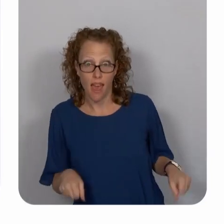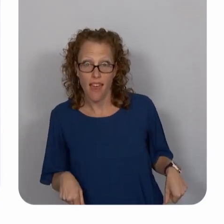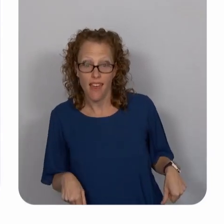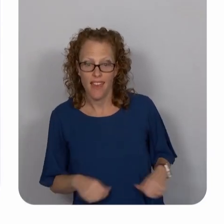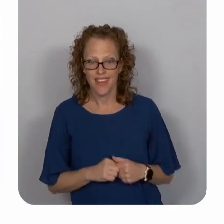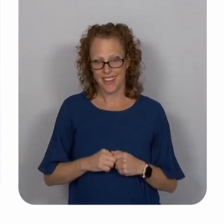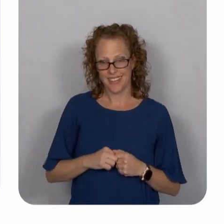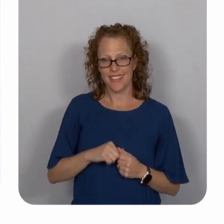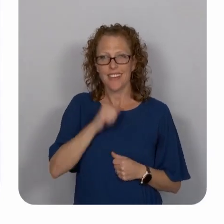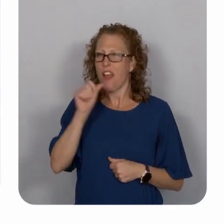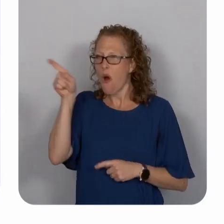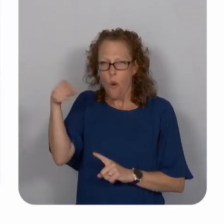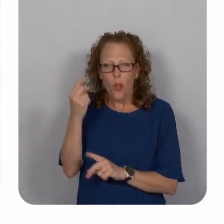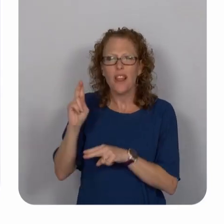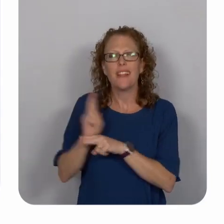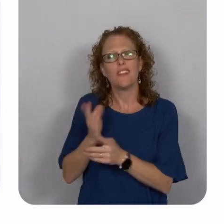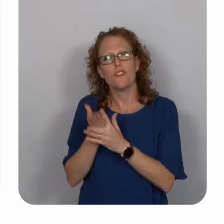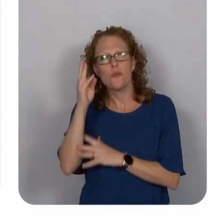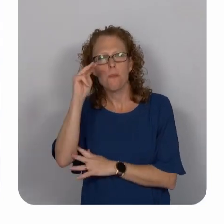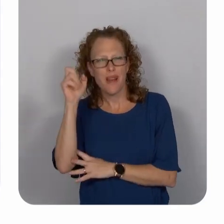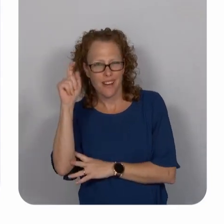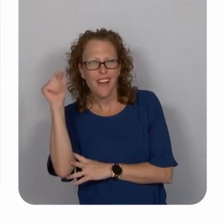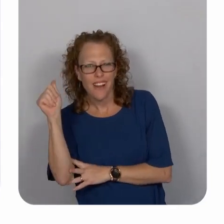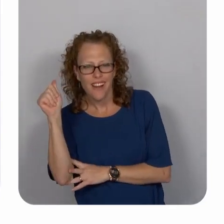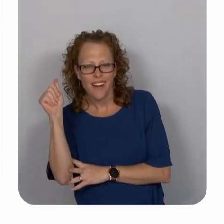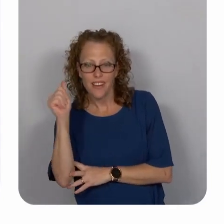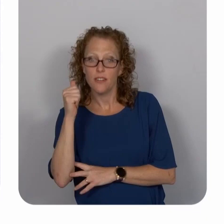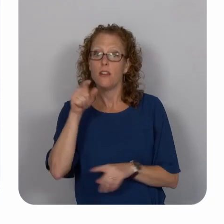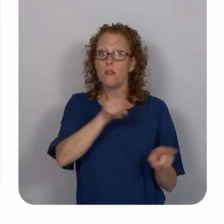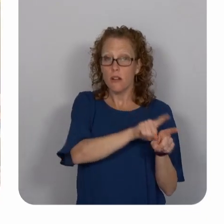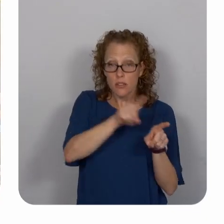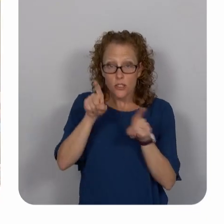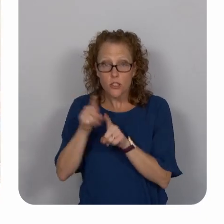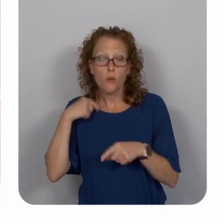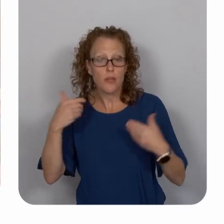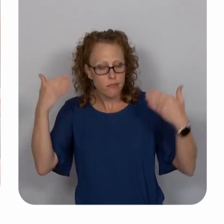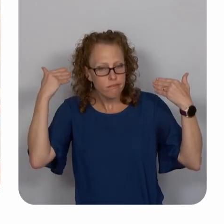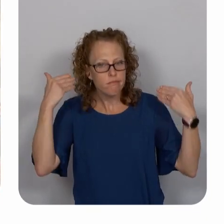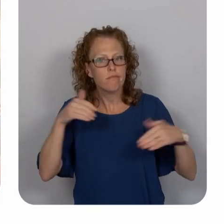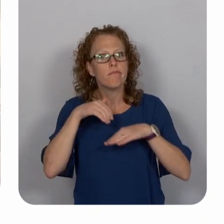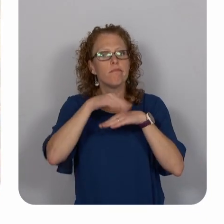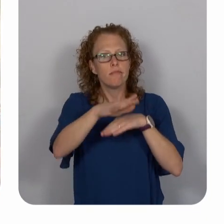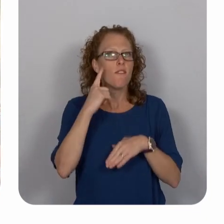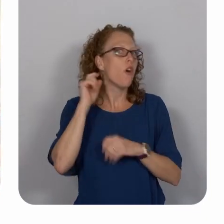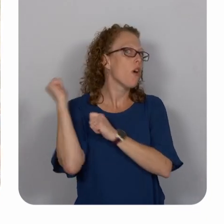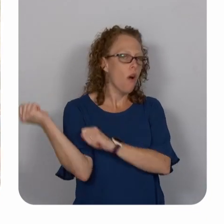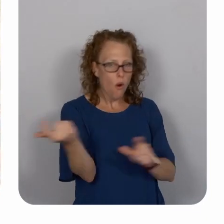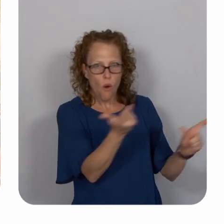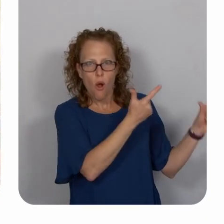And we’re shipping Presence Platform features on Unity and Unreal simultaneously.